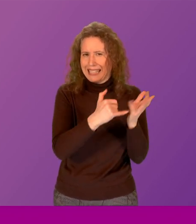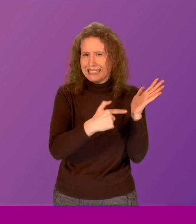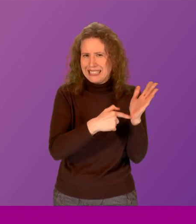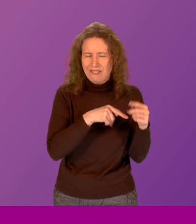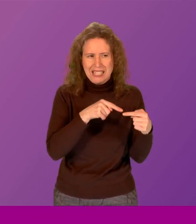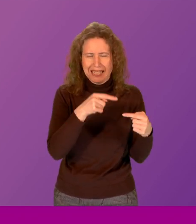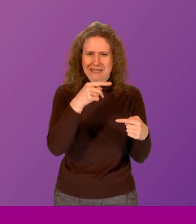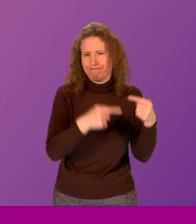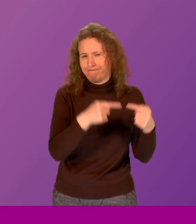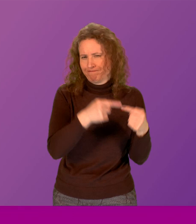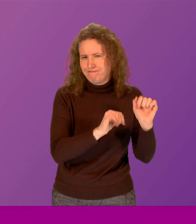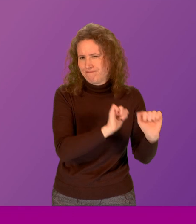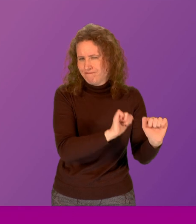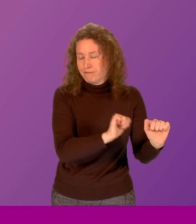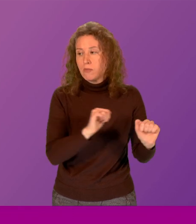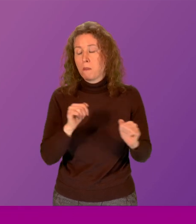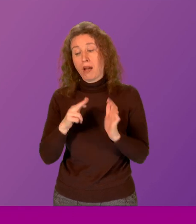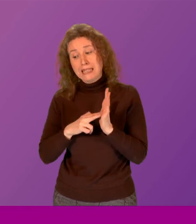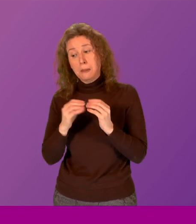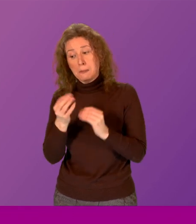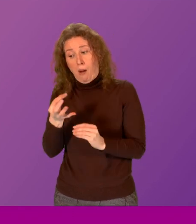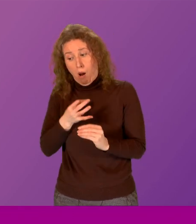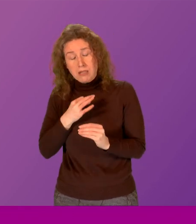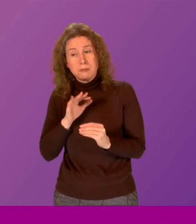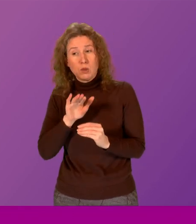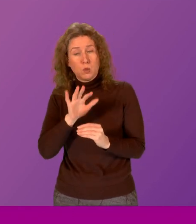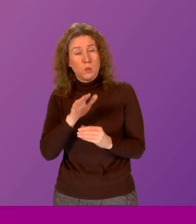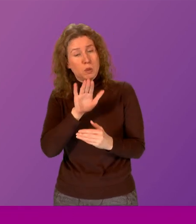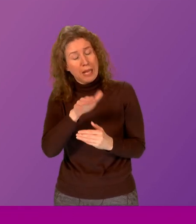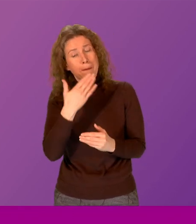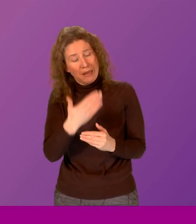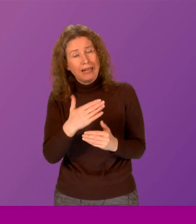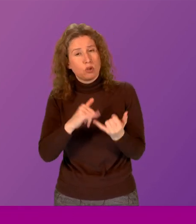urge STV, as Neil Bibby has asked me to do, to get around the table with the employees and their